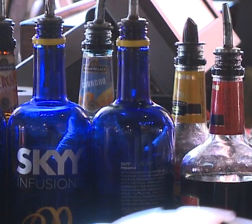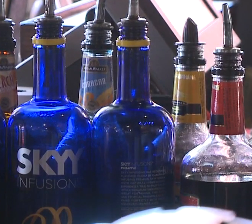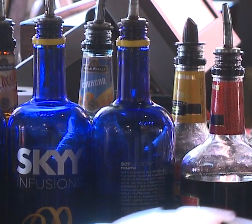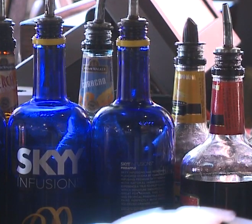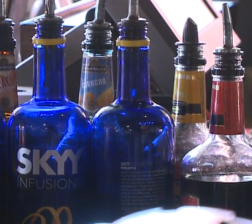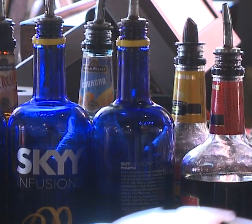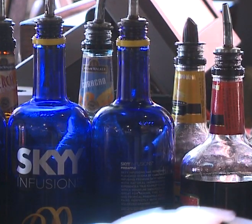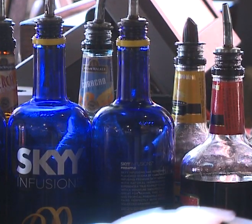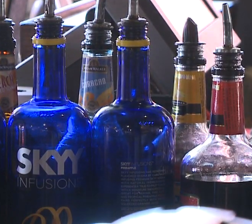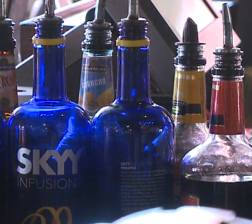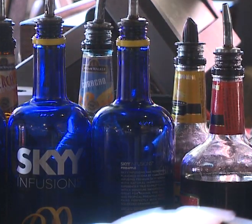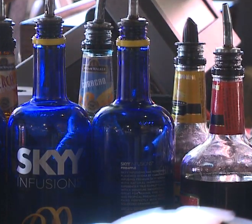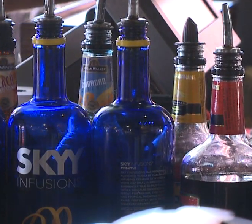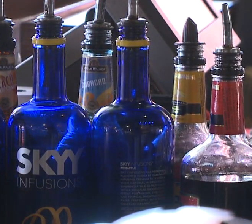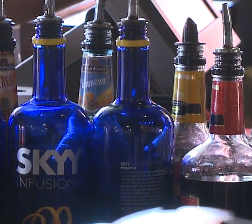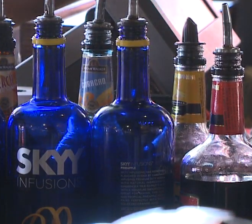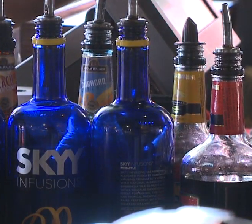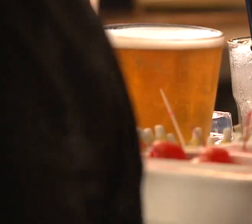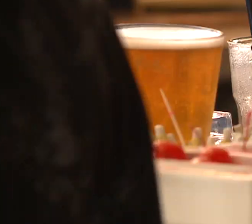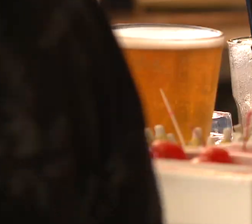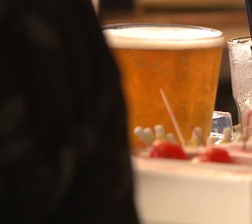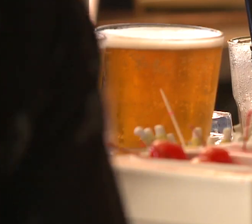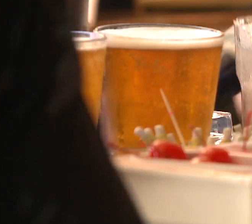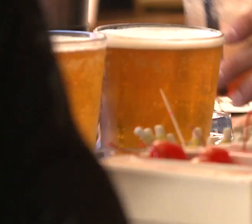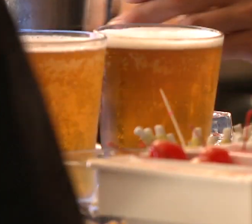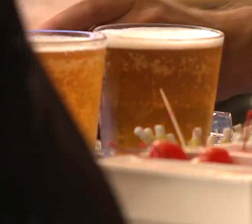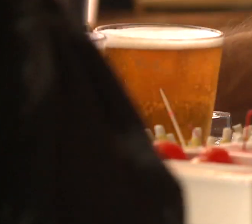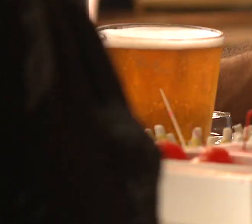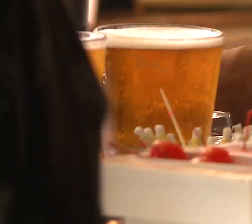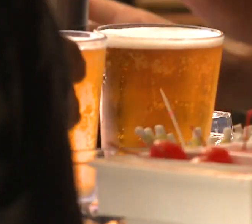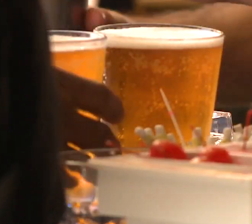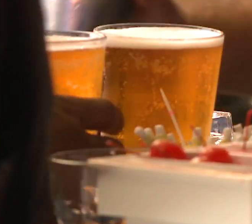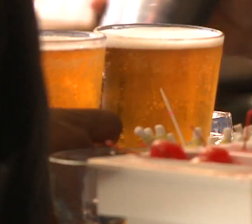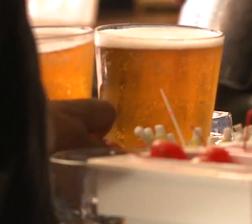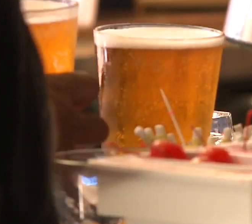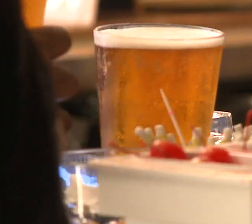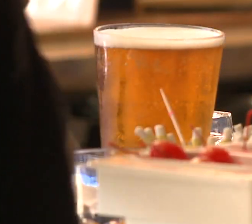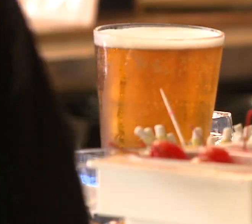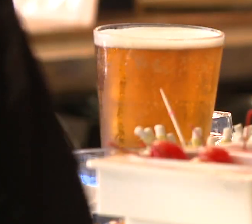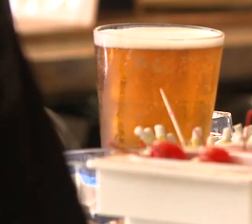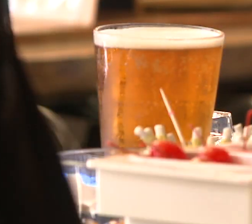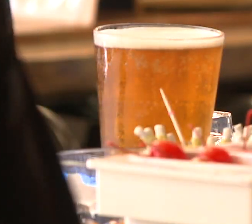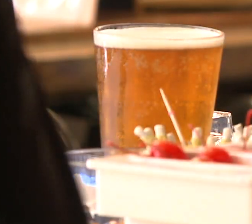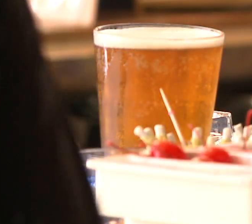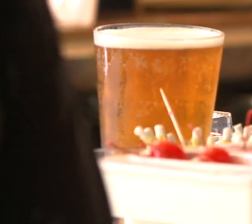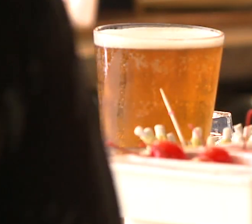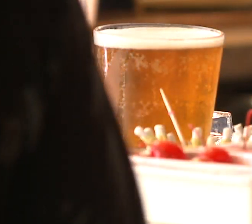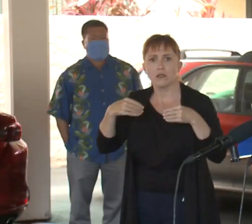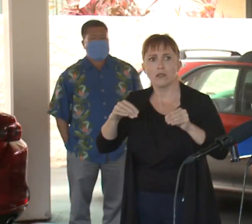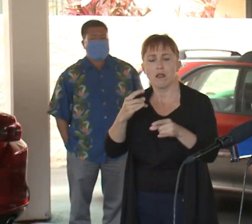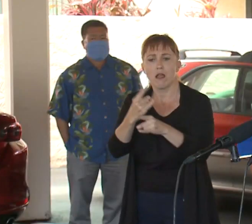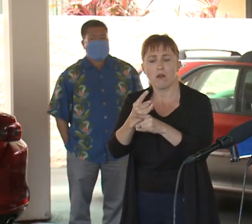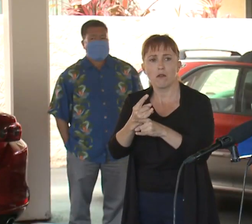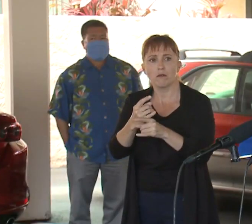SHOULD NOT BE USED AS A LOOPHOLE. "WE DON'T WANT TO SEE BARS TURN INTO QUOTE ON QUOTE RESTAURANTS WHEN THEY REALLY AREN'T TO GET AROUND THIS REQUIREMENT." A RALLY IN OPPOSITION AT THE